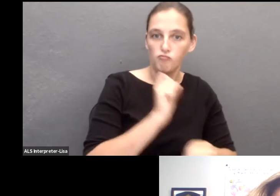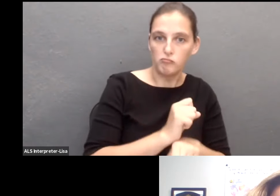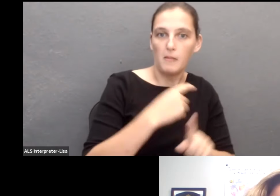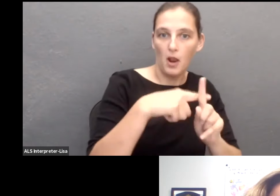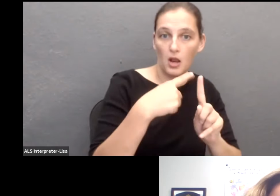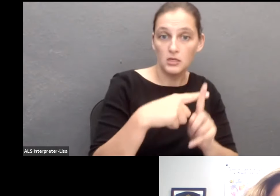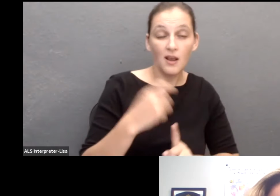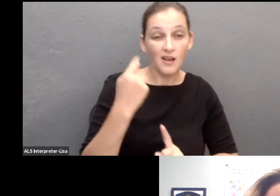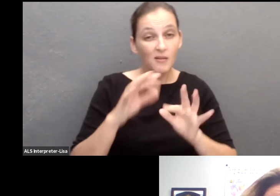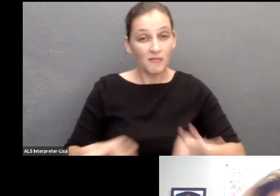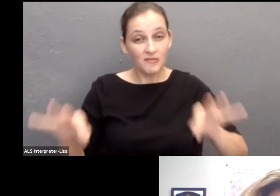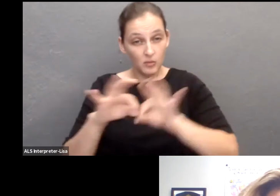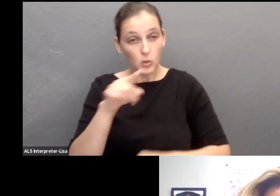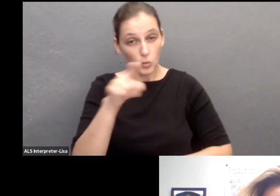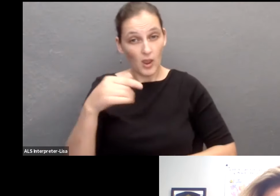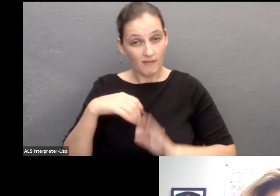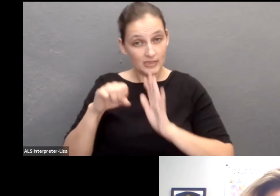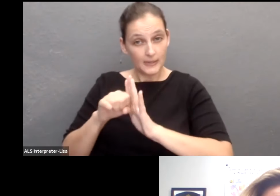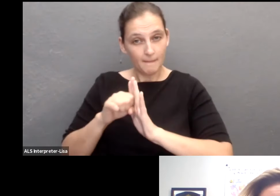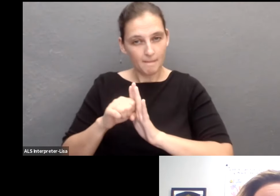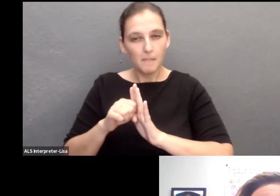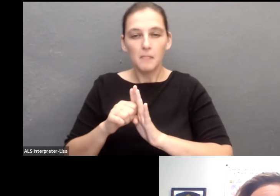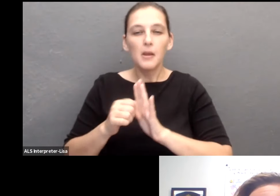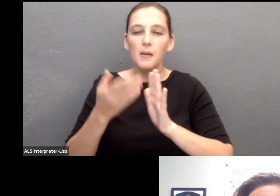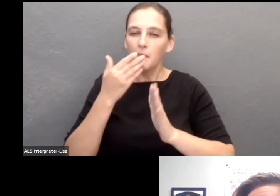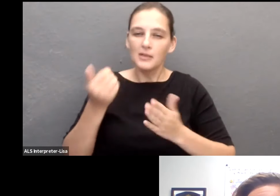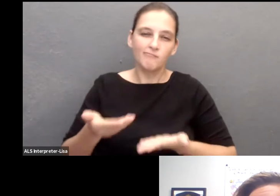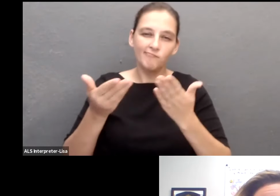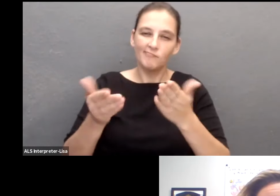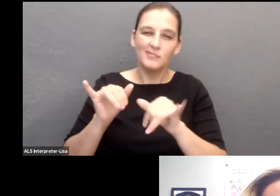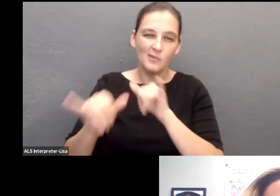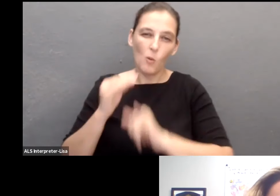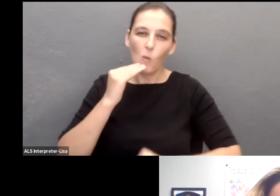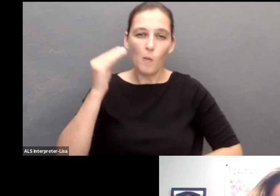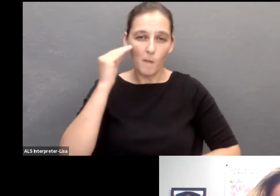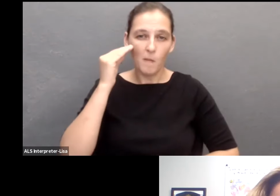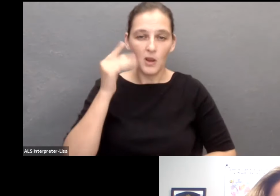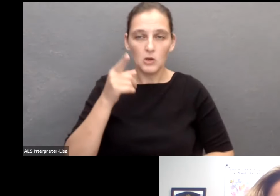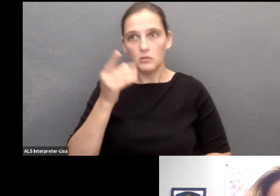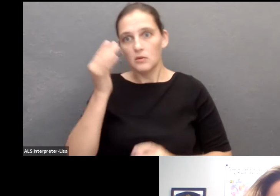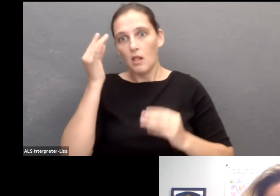That you just continue to stay home and that if you're like hey like my